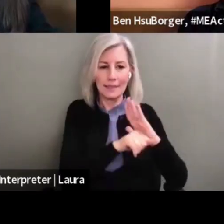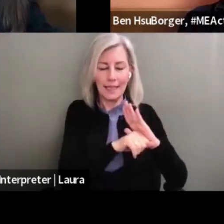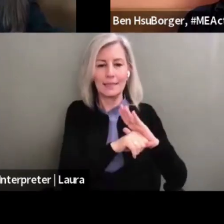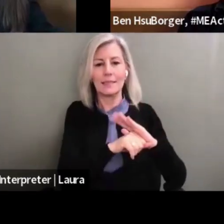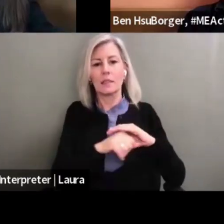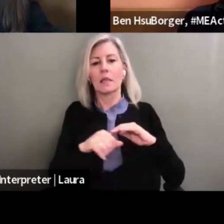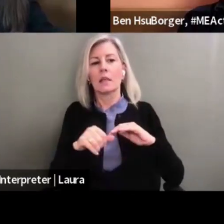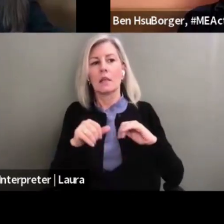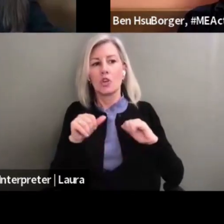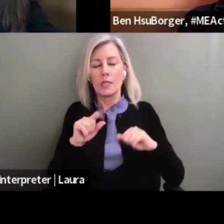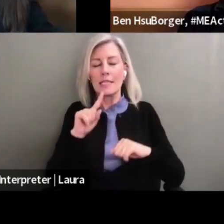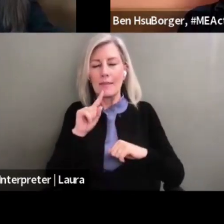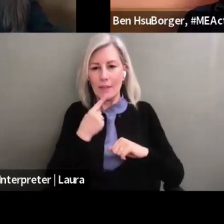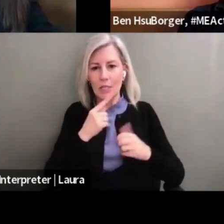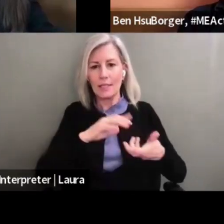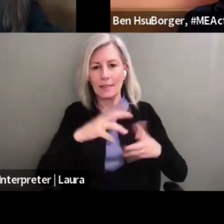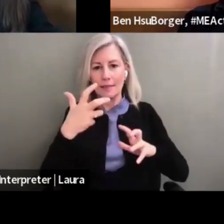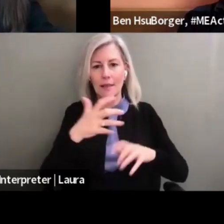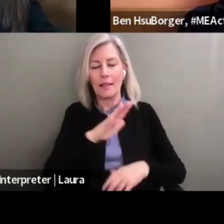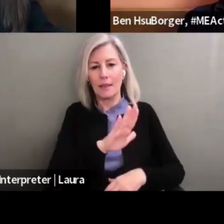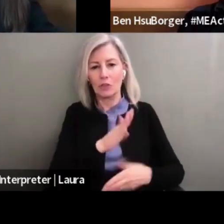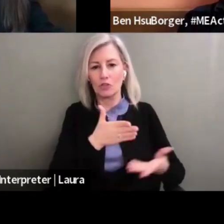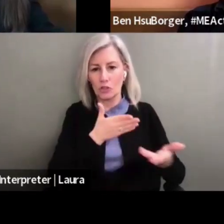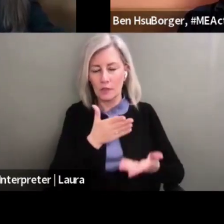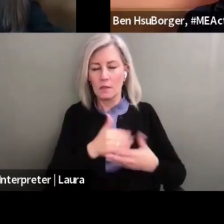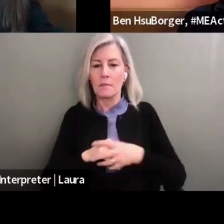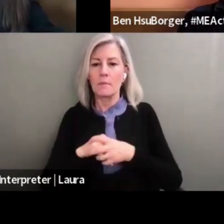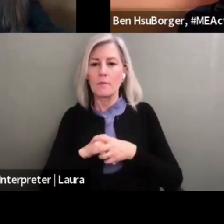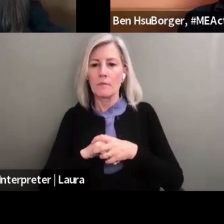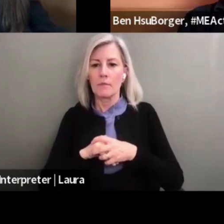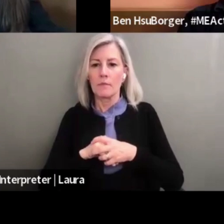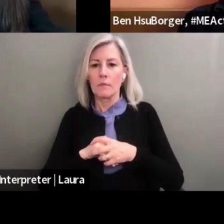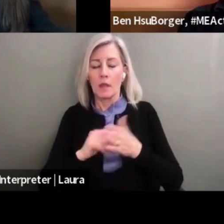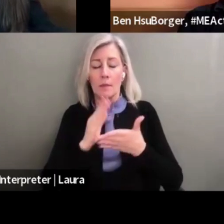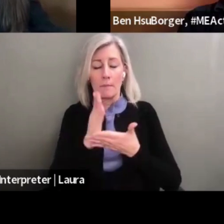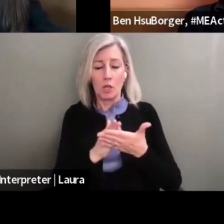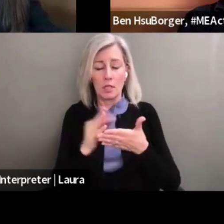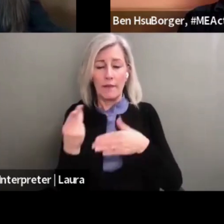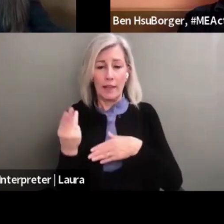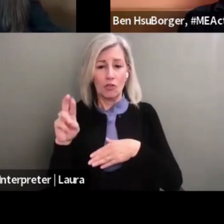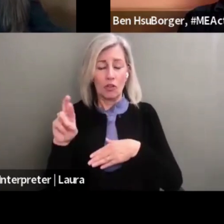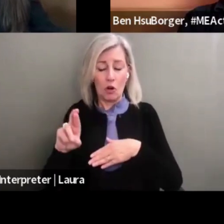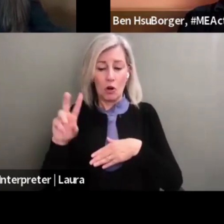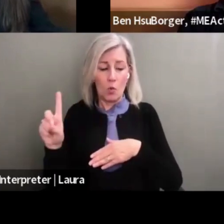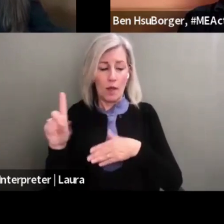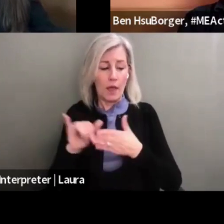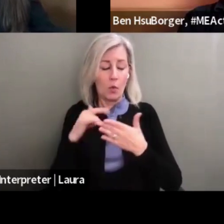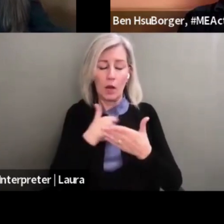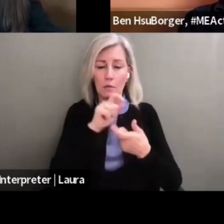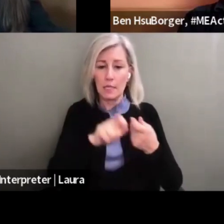so you can see how any Medicaid funding cuts through cross shifts to the state or ministry changes through H.R. 1